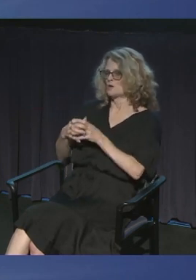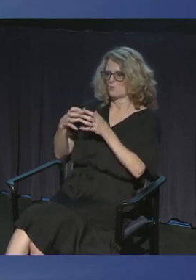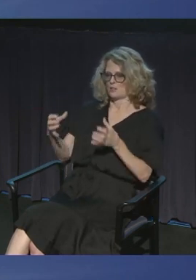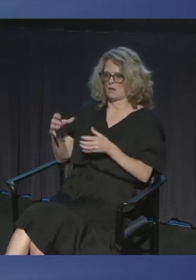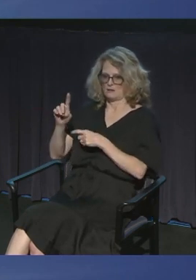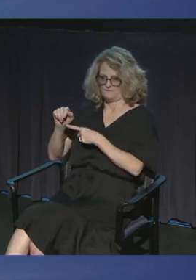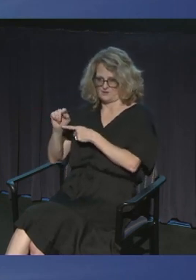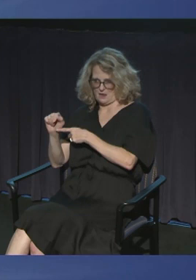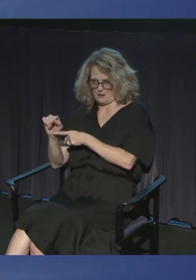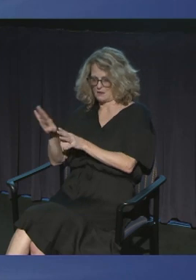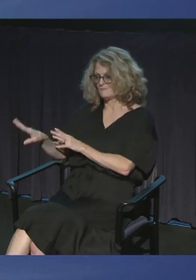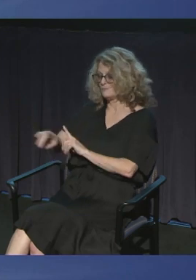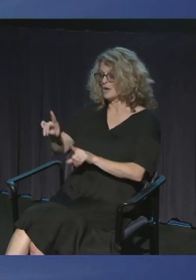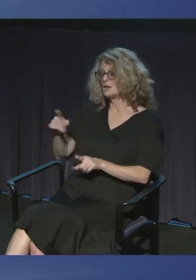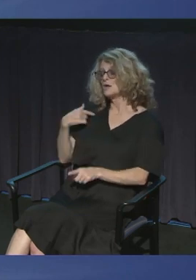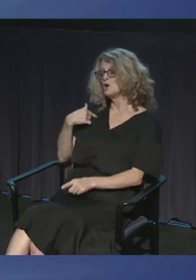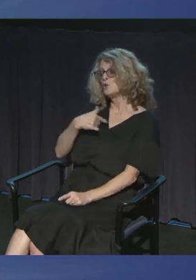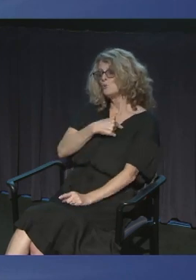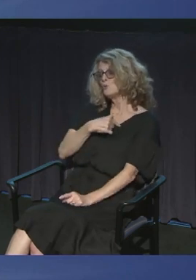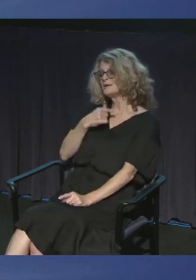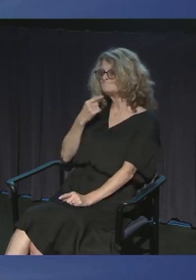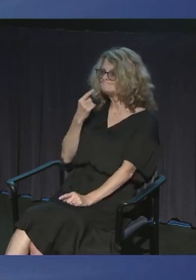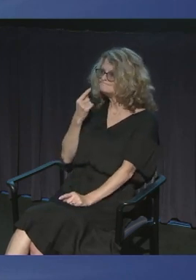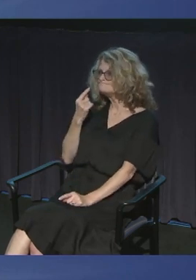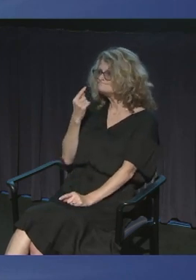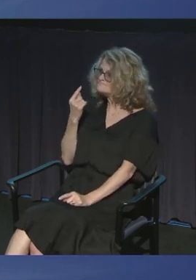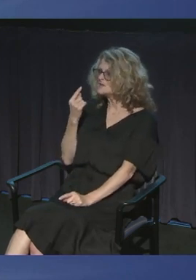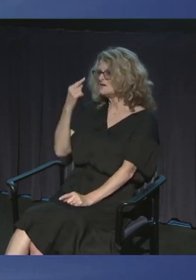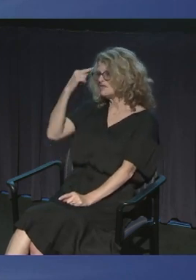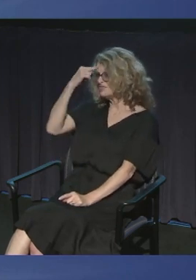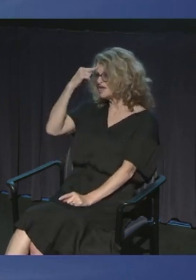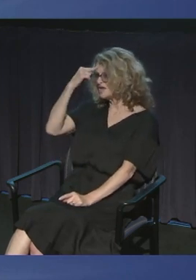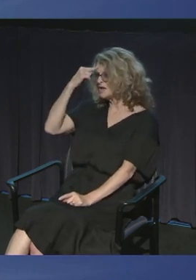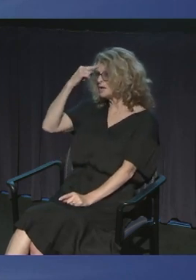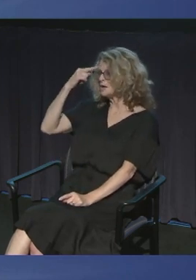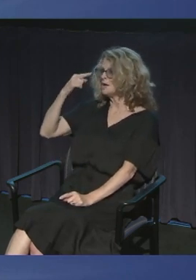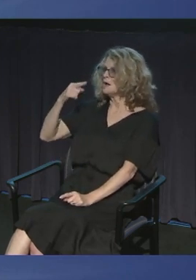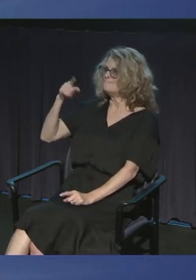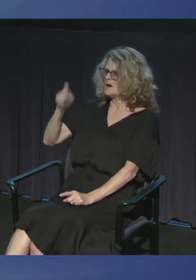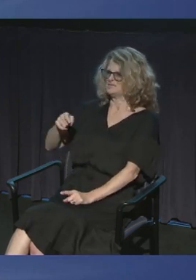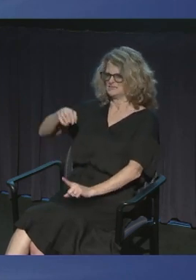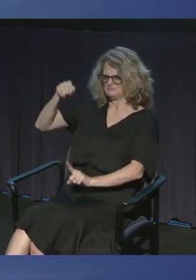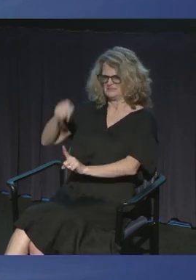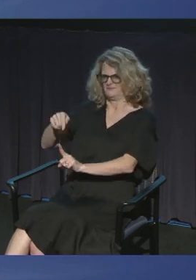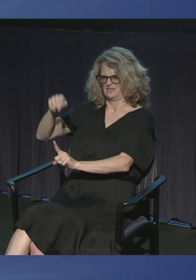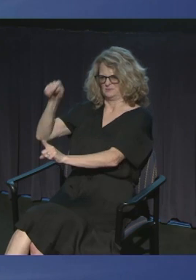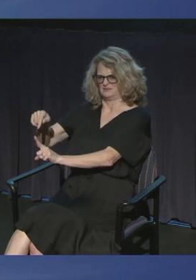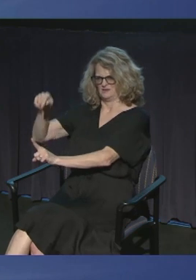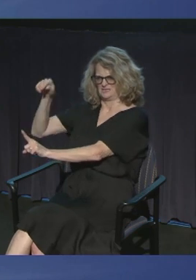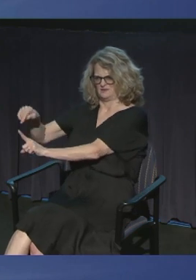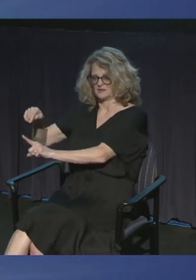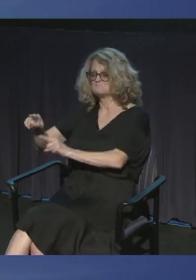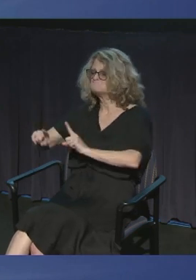THAT WE ALWAYS THINK ABOUT RECEPTORS, BEING CELL TYPE SPECIFIC OR ADAPTIVE IMMUNE